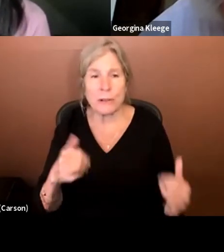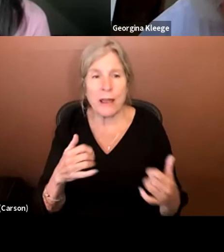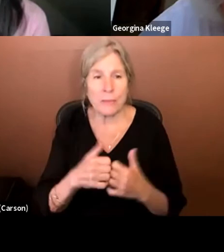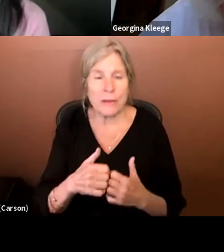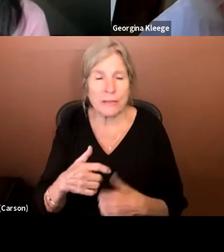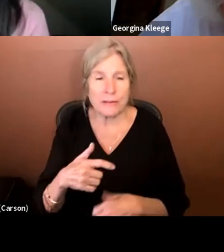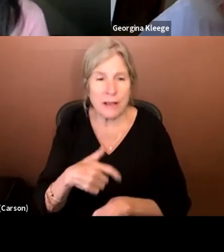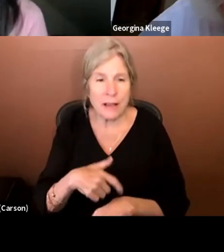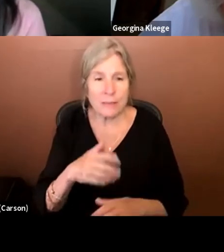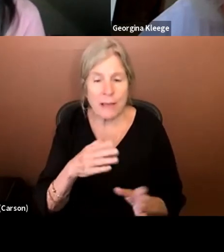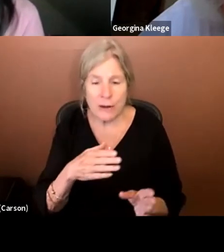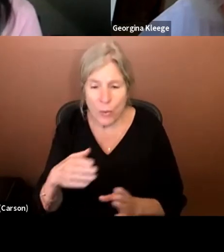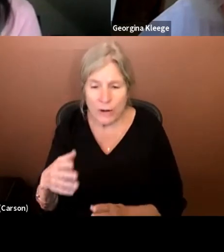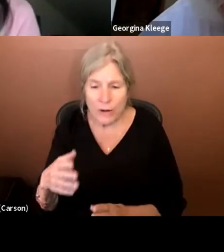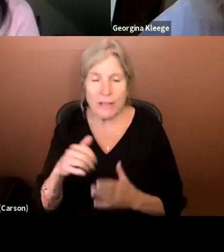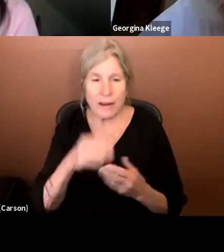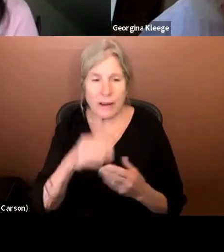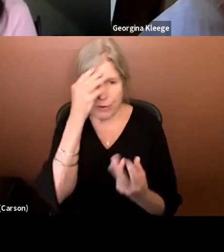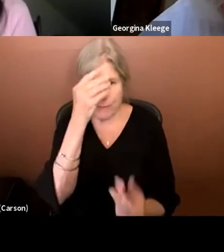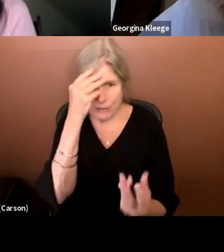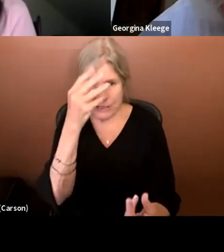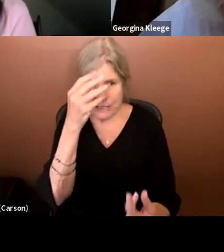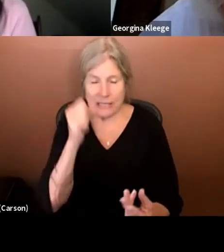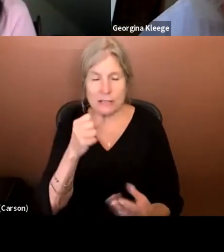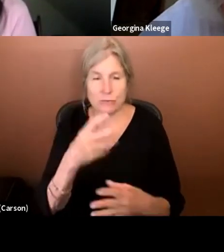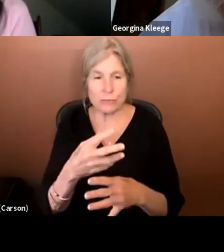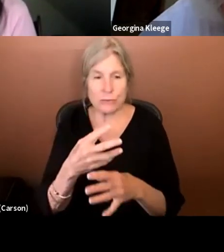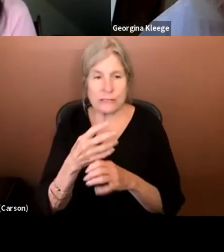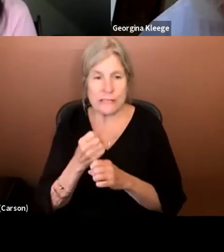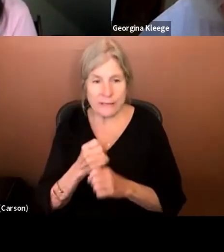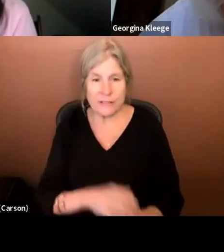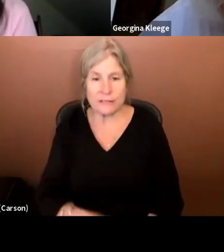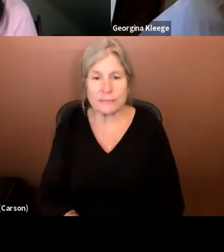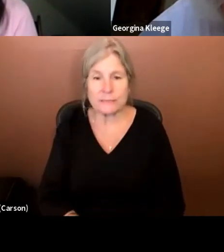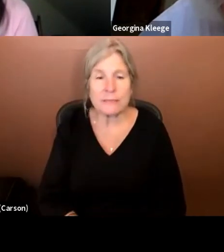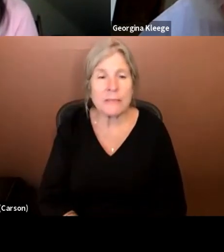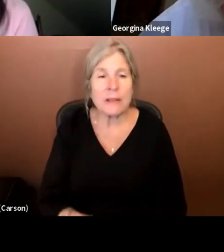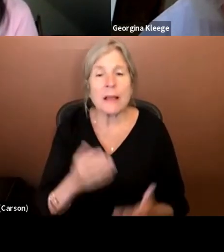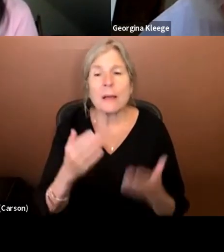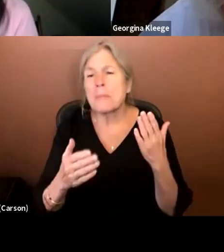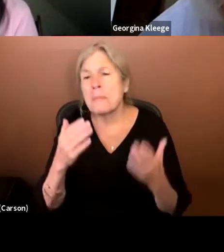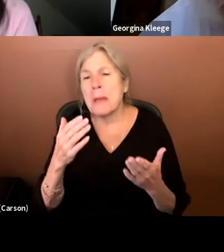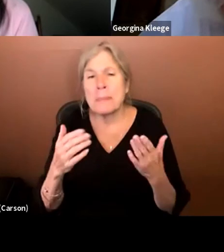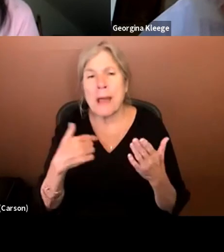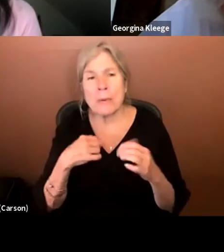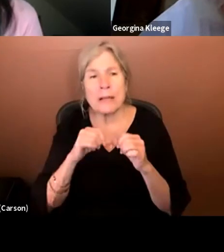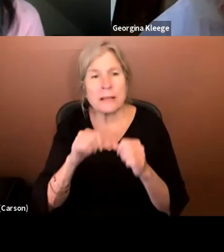the order in which information is received? I'll continue and Ann, you can keep this in